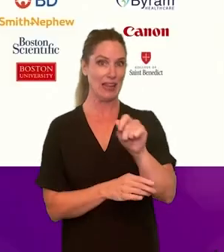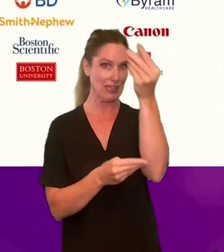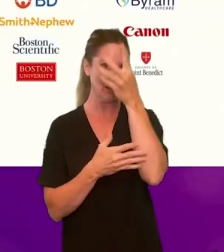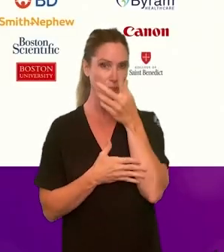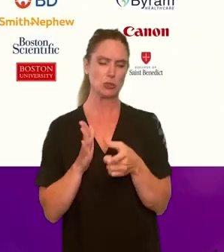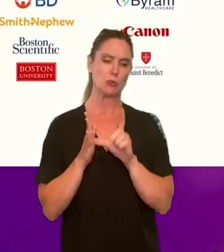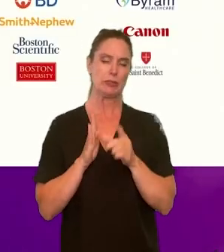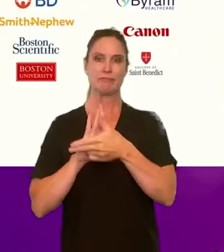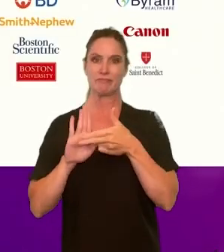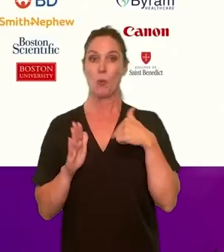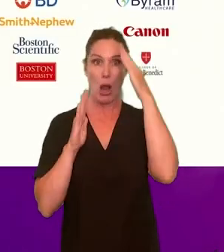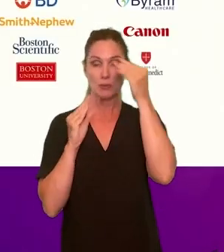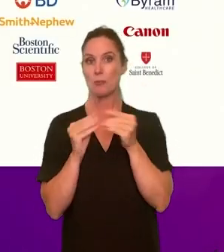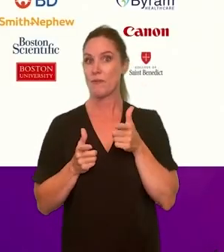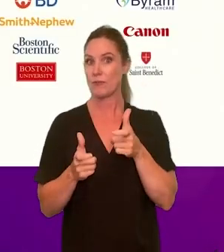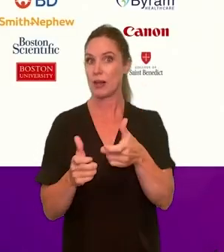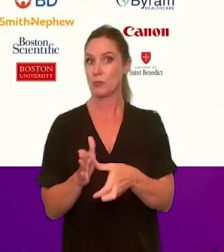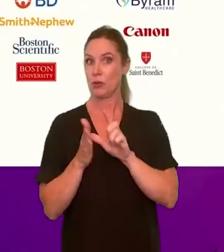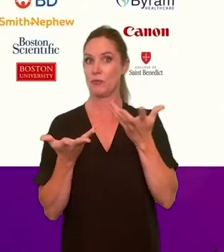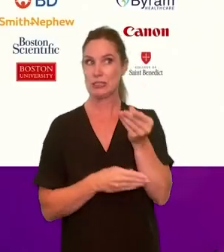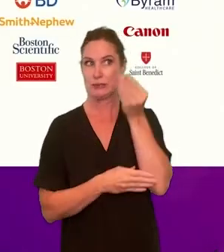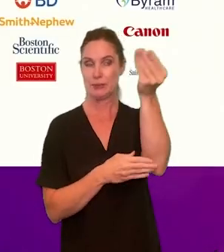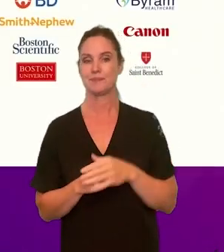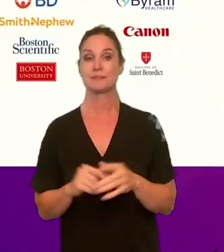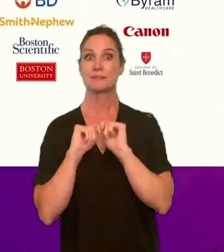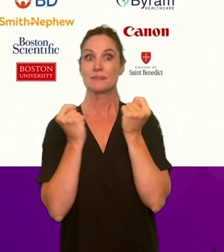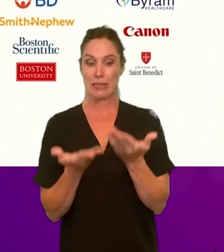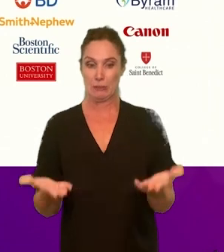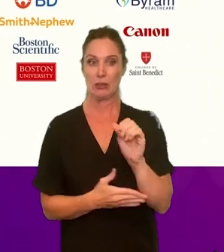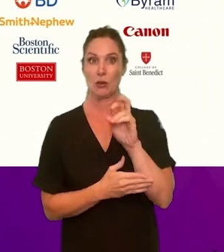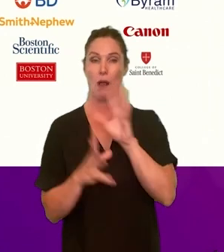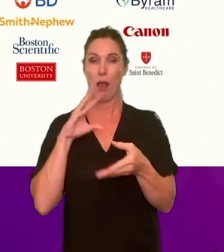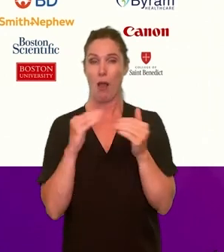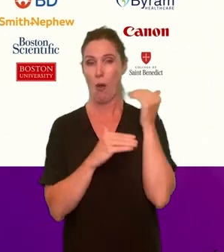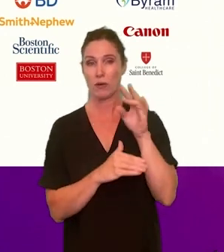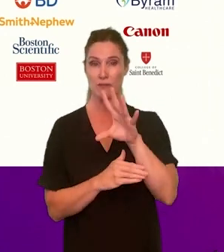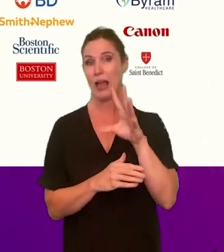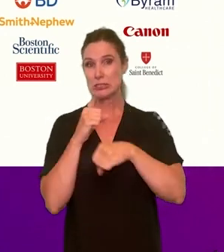The team at Aurie has over 75 years of experience in healthcare, has commercialised 17 medical devices,